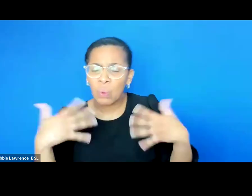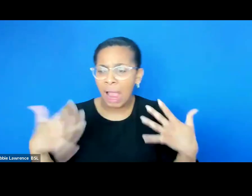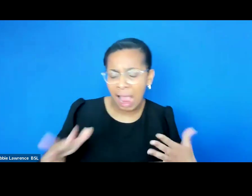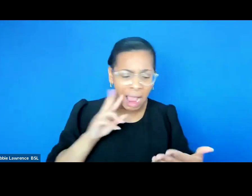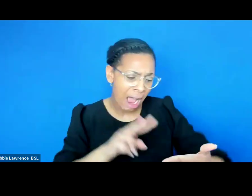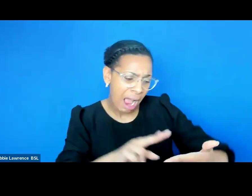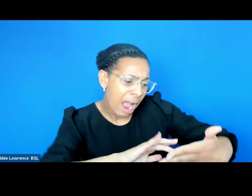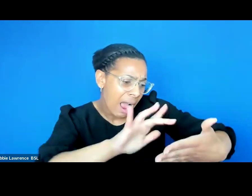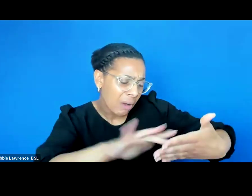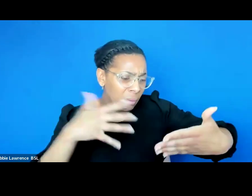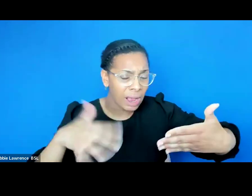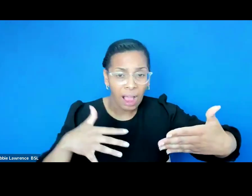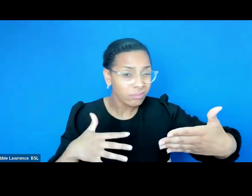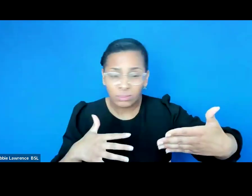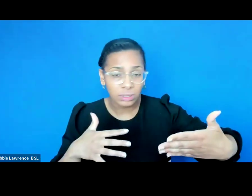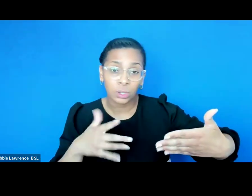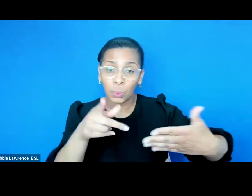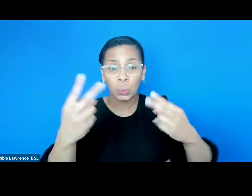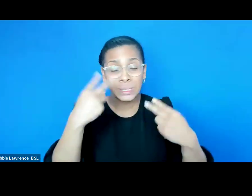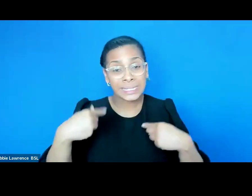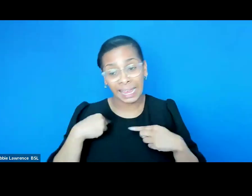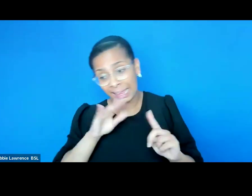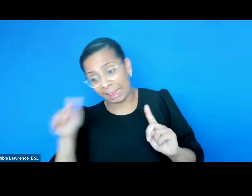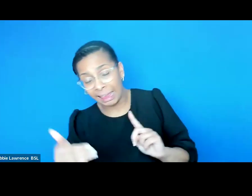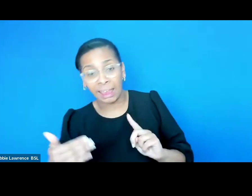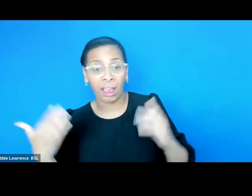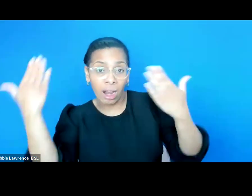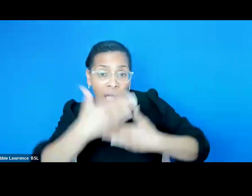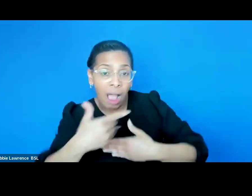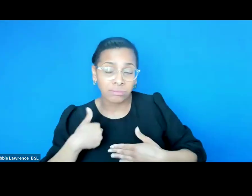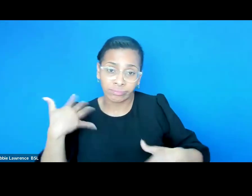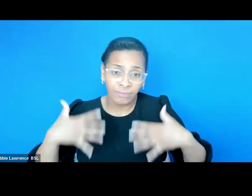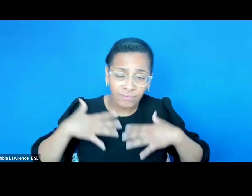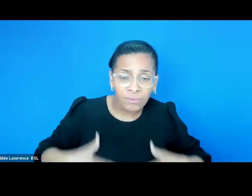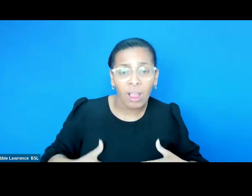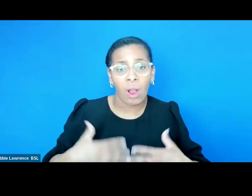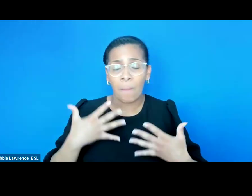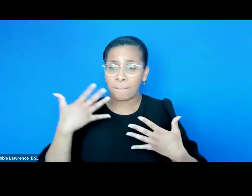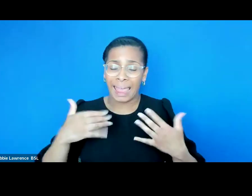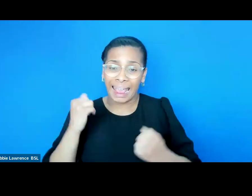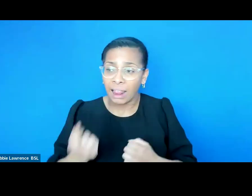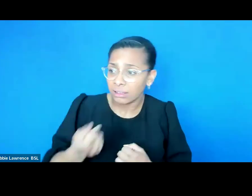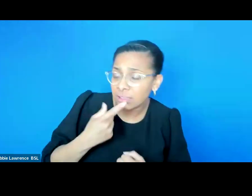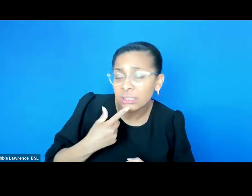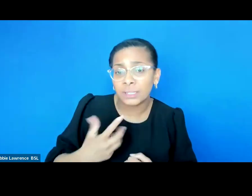in bed needing to be propped up, and taking painkillers 'cause I have to go on stage the next day. It doesn't reflect the